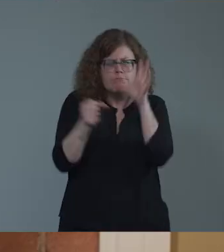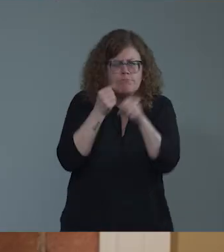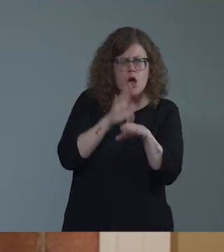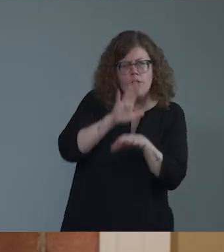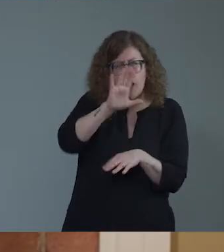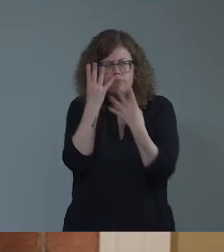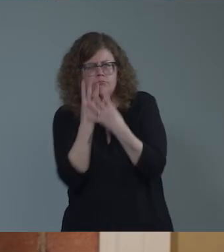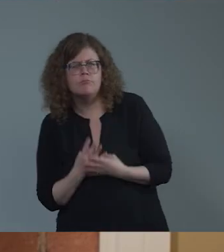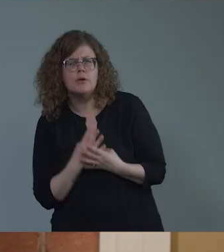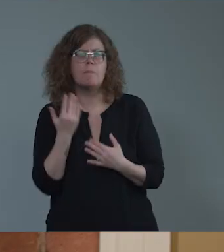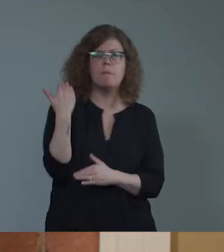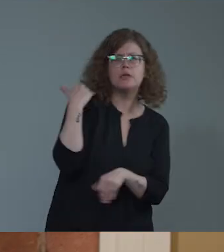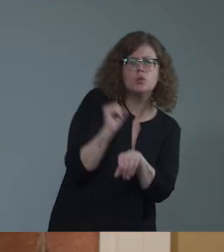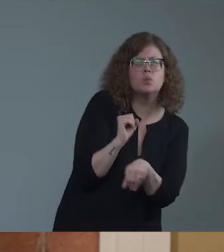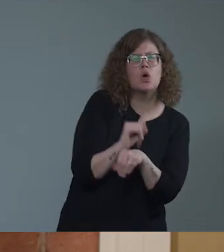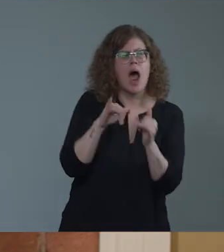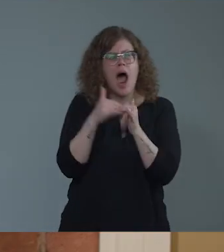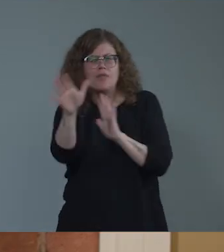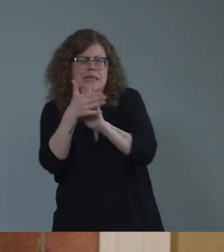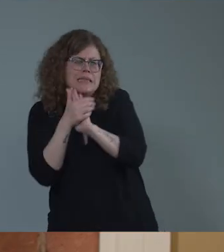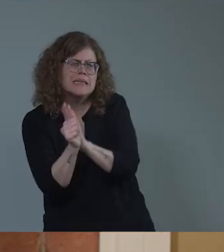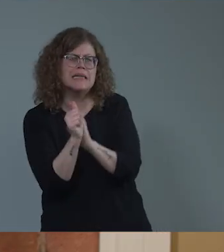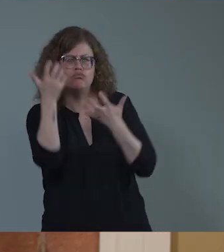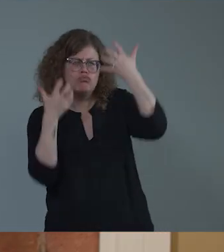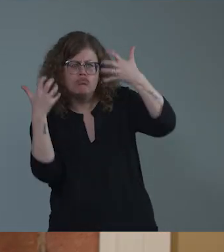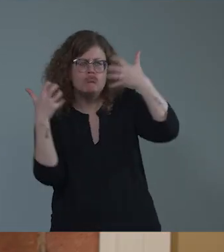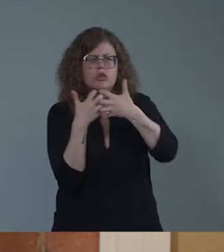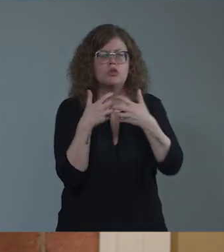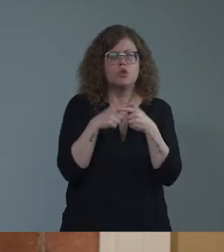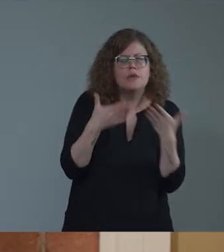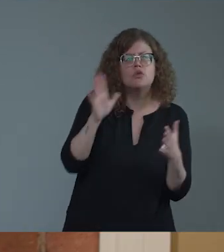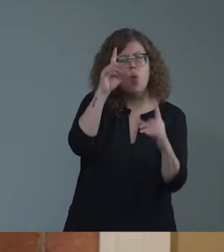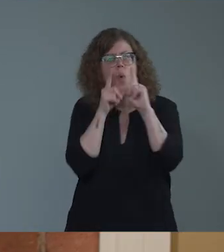So you're looking at those objective criteria, not on a specific idea.